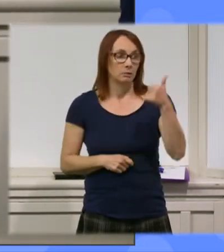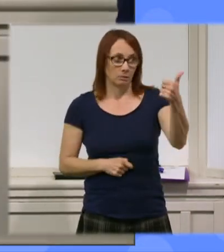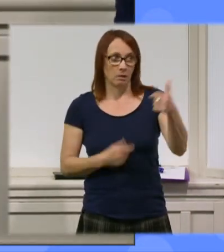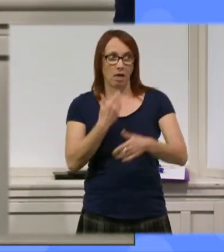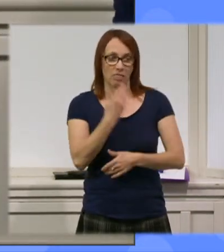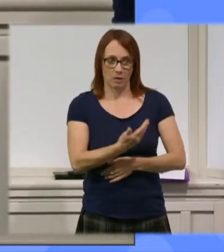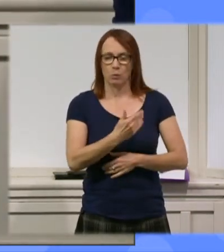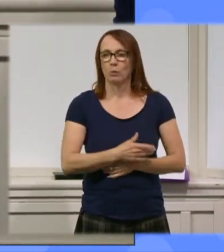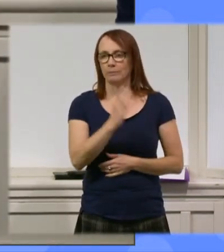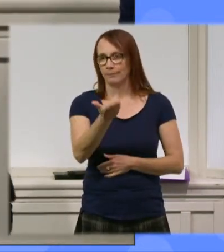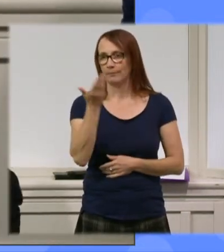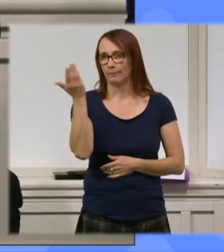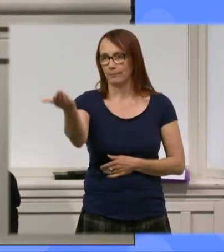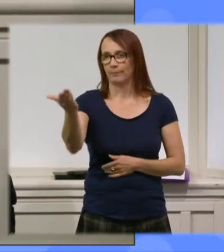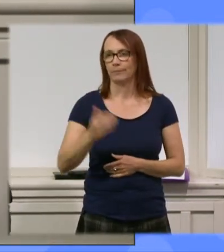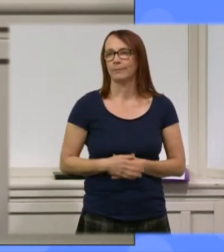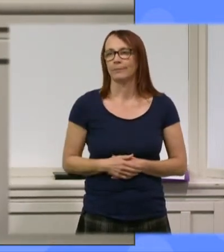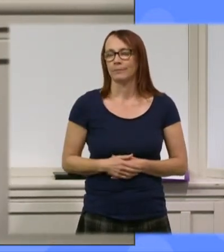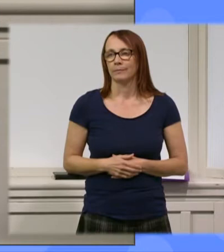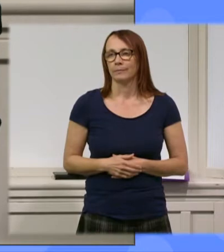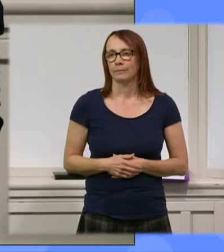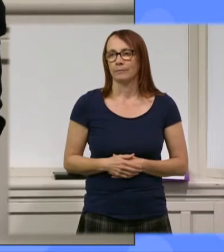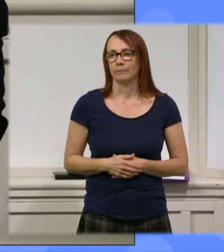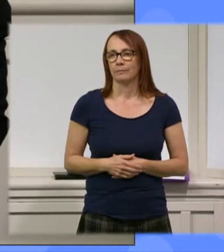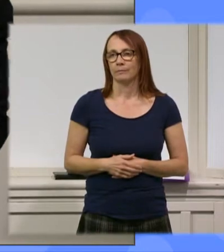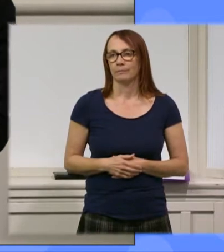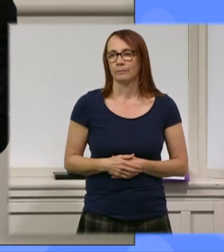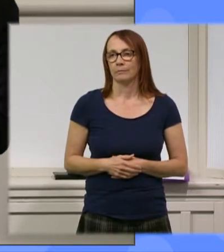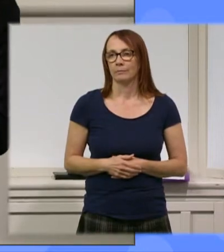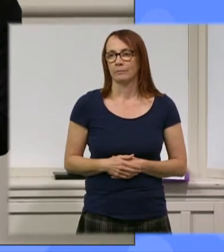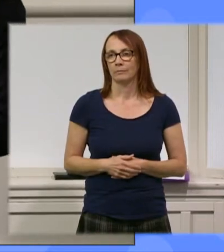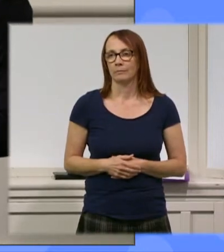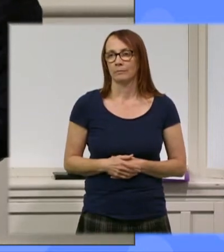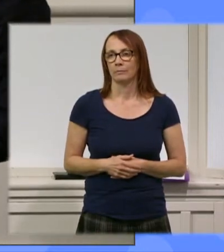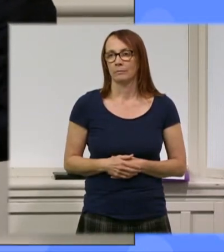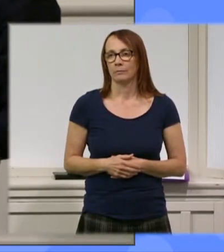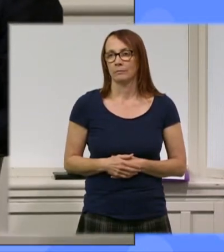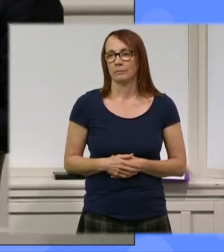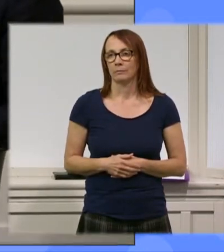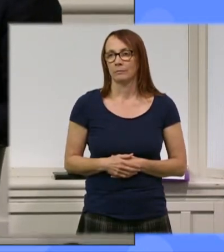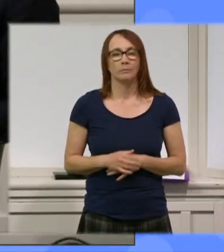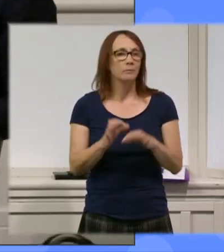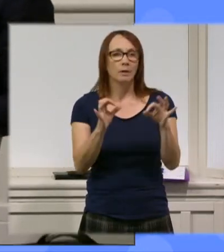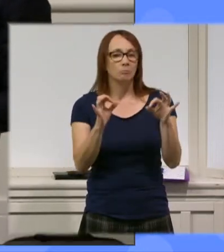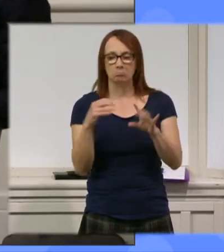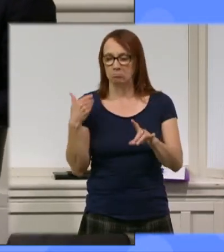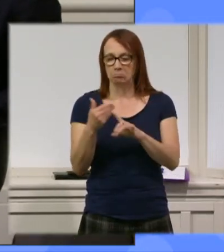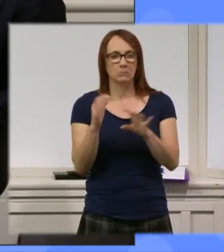answer here hi yeah so my question is nobody has mentioned about housing and